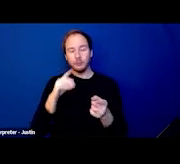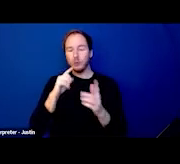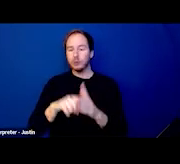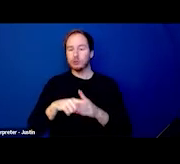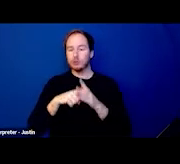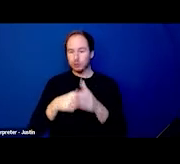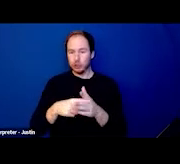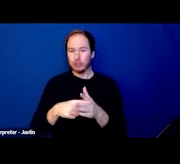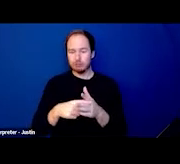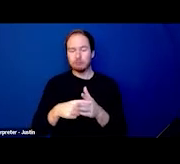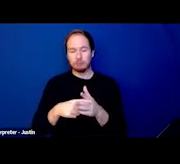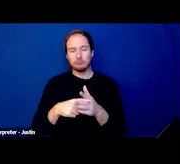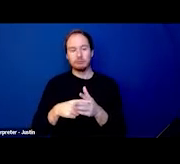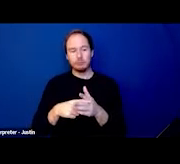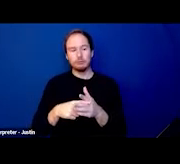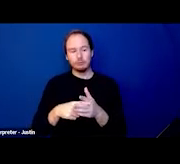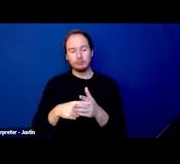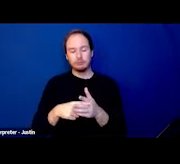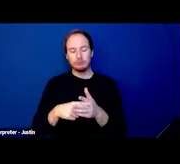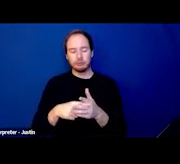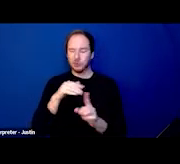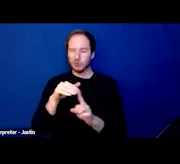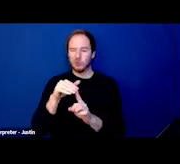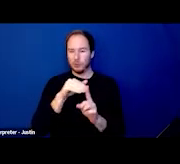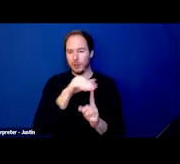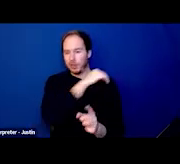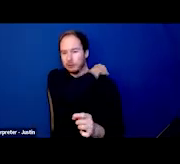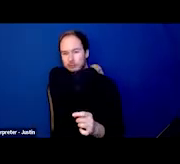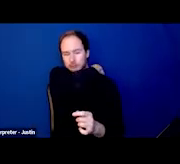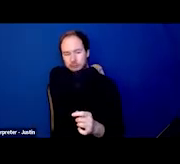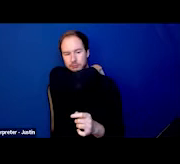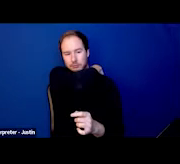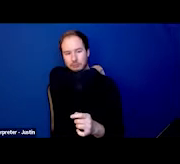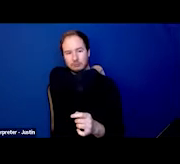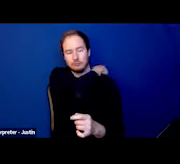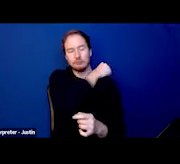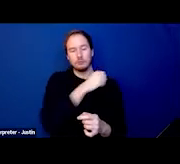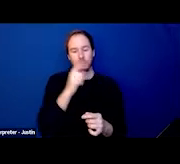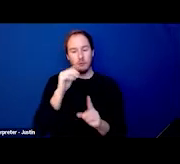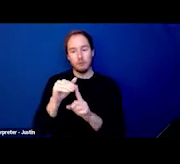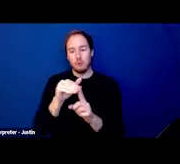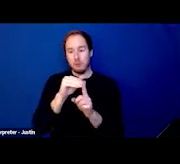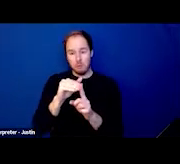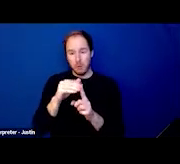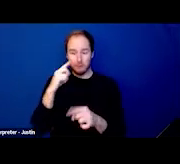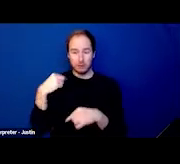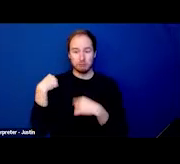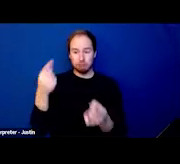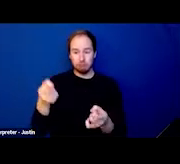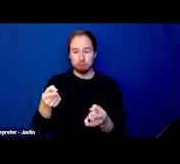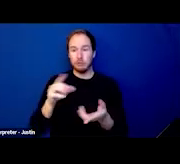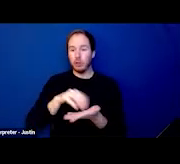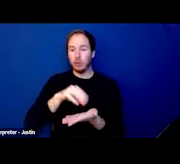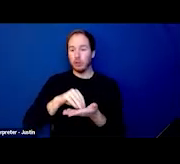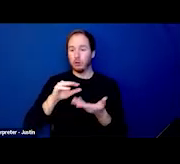So as a kind of reminder for folks who have been on the sessions, any of the sessions prior, this learning community has been focused